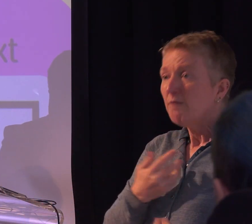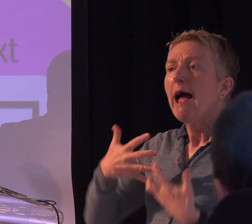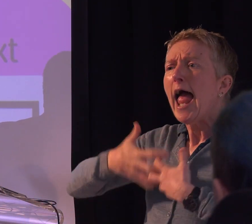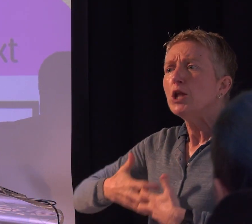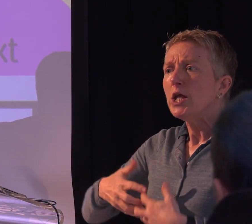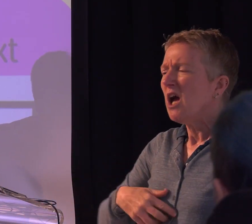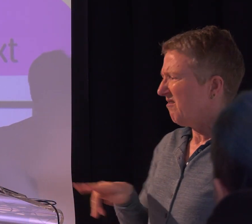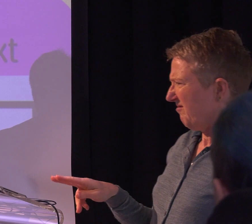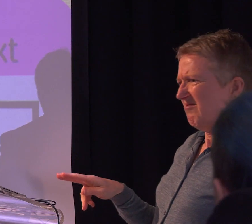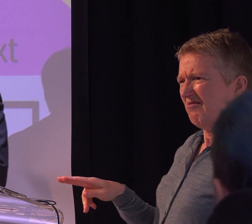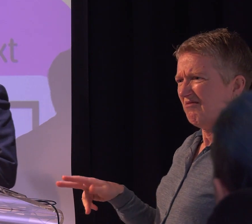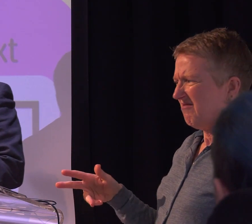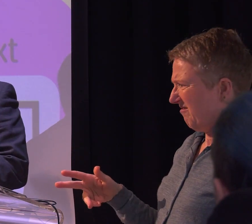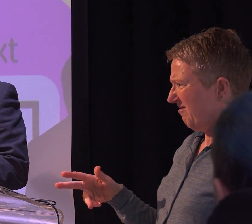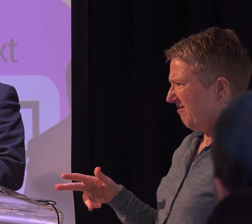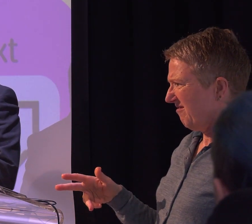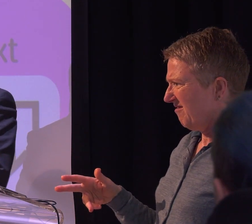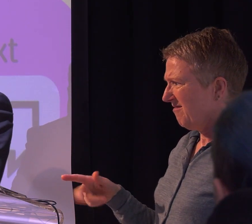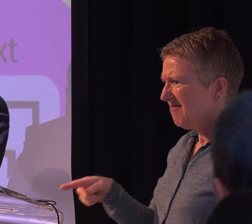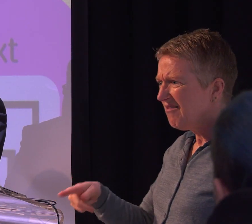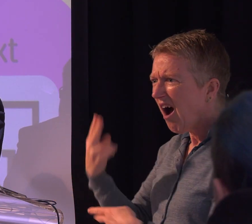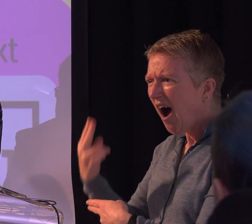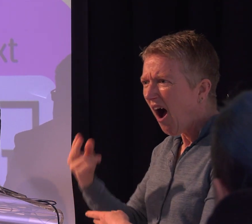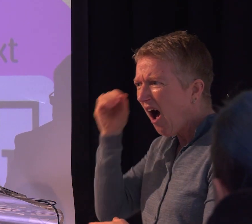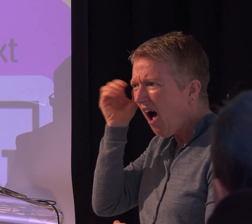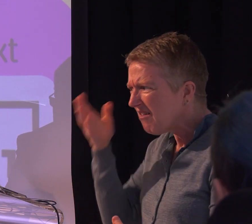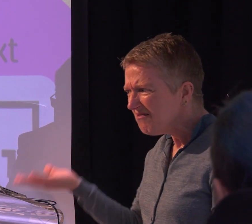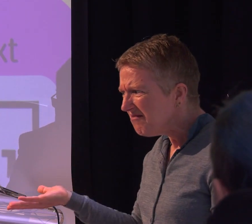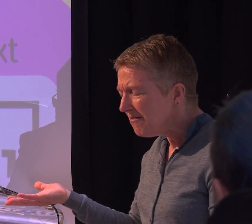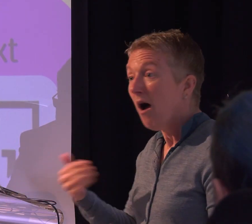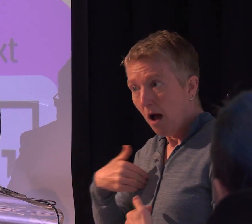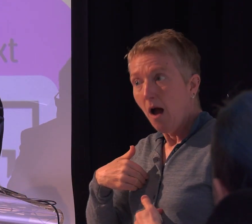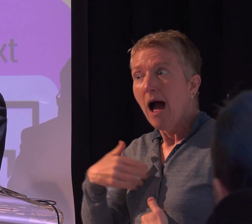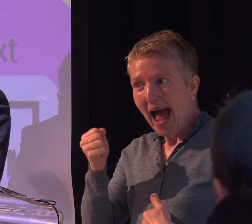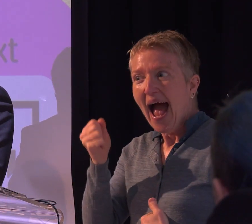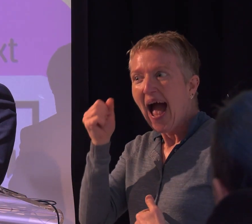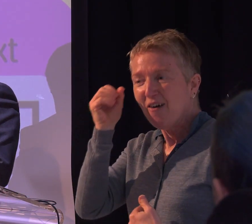what do I know about this kind of activity? Actually, I do know a lot about it.